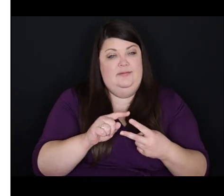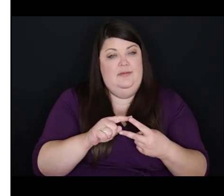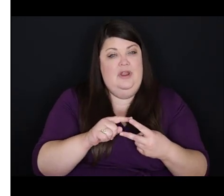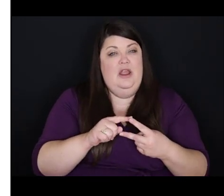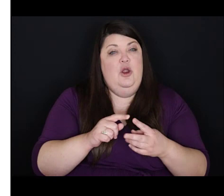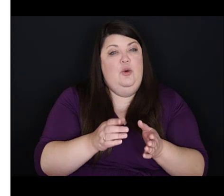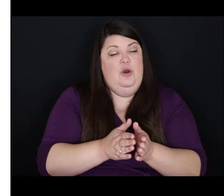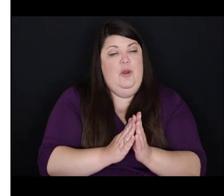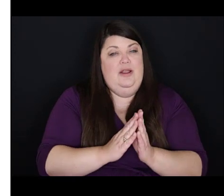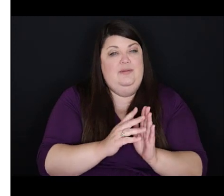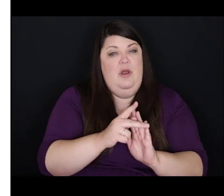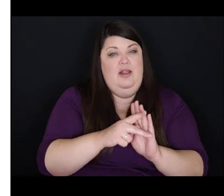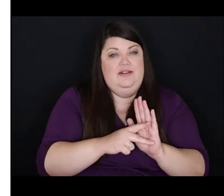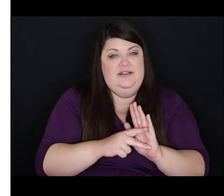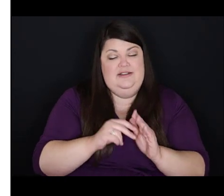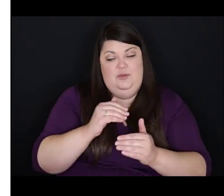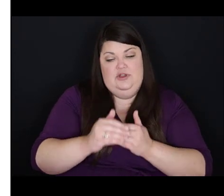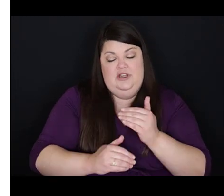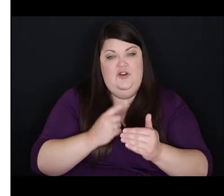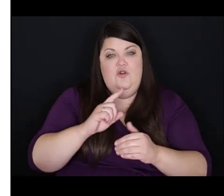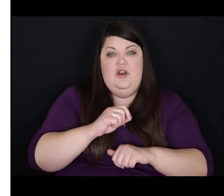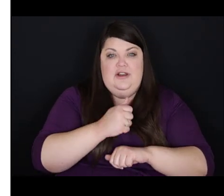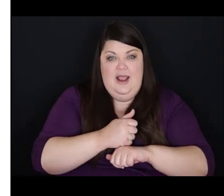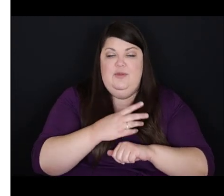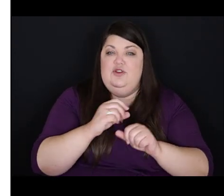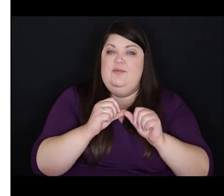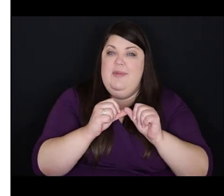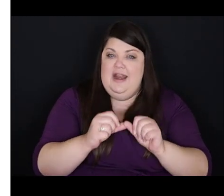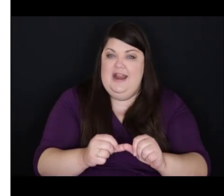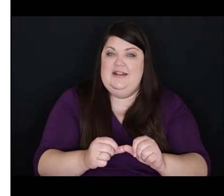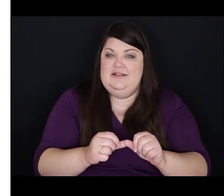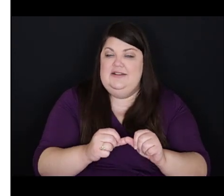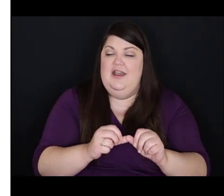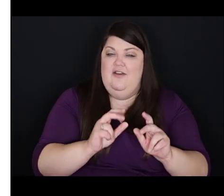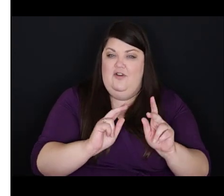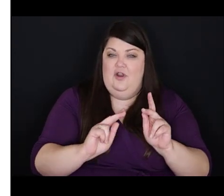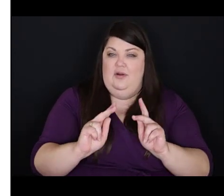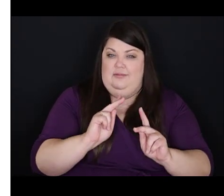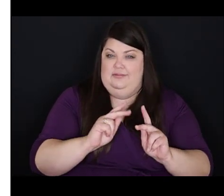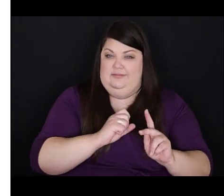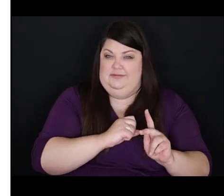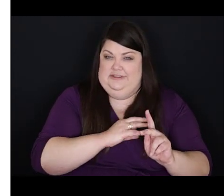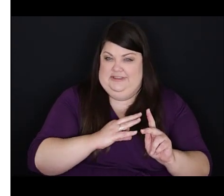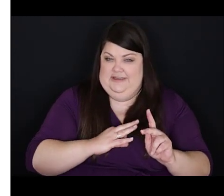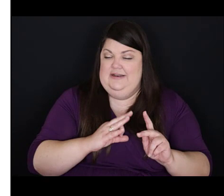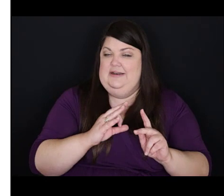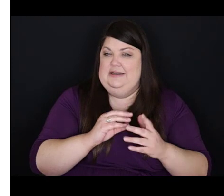procedures for the establishment and maintenance of personnel standards that ensure a professional